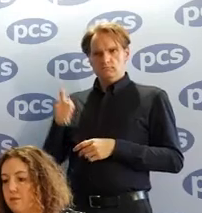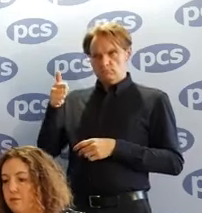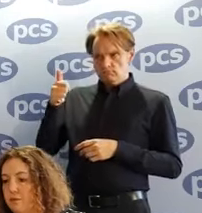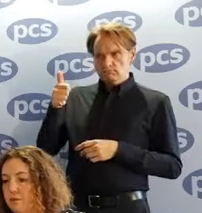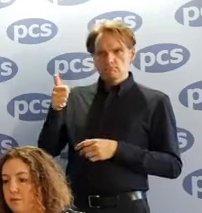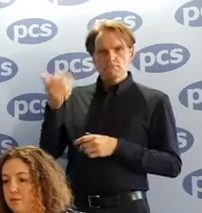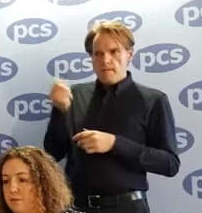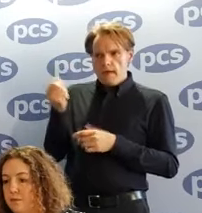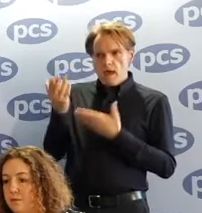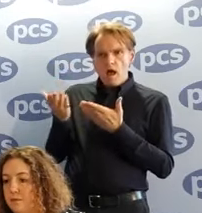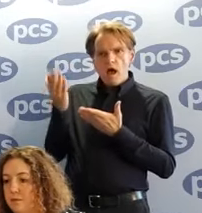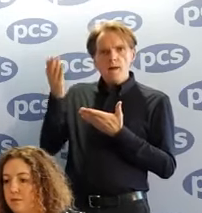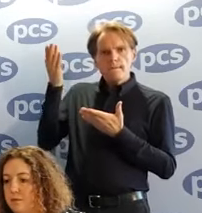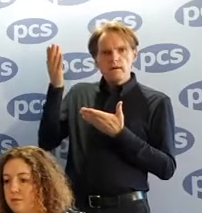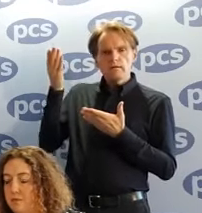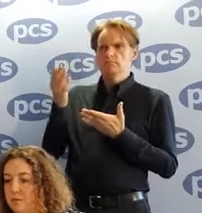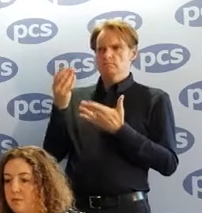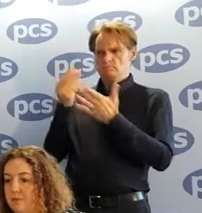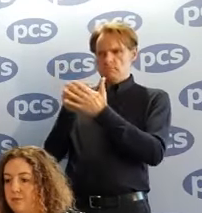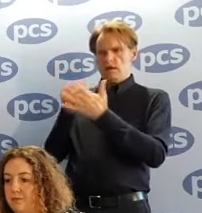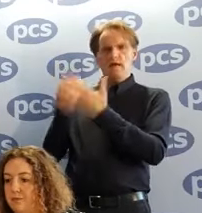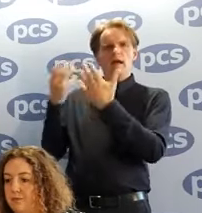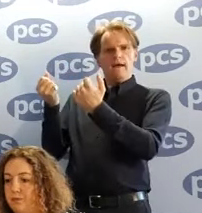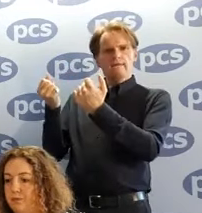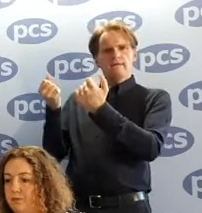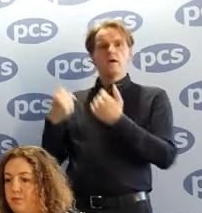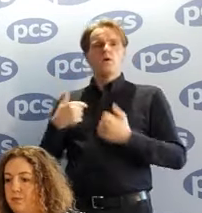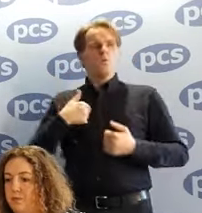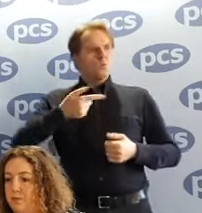so that we can spread it across every member regardless of what's happened up